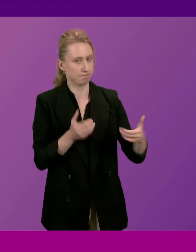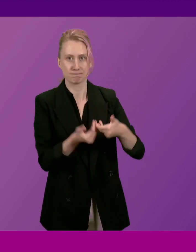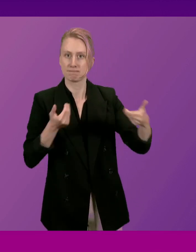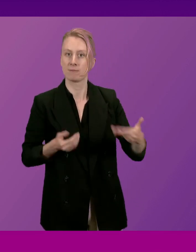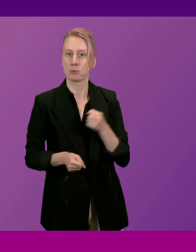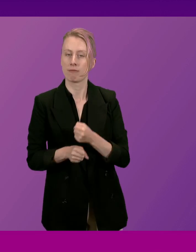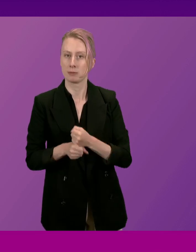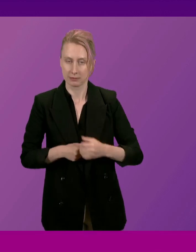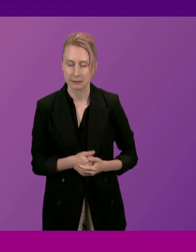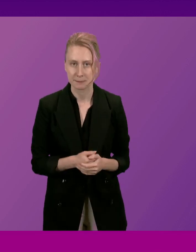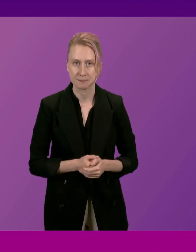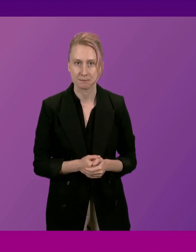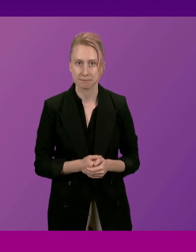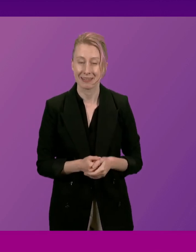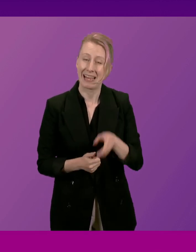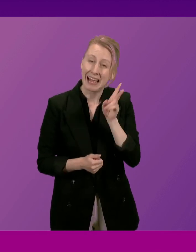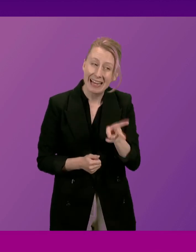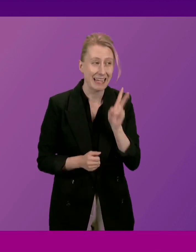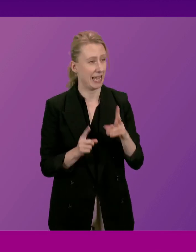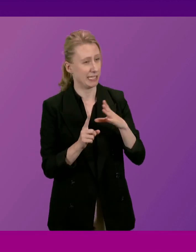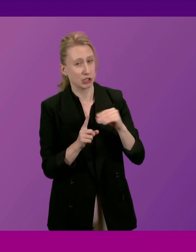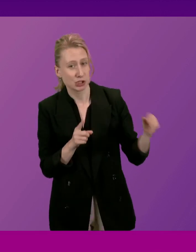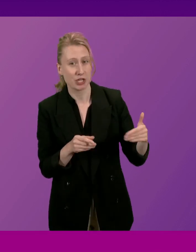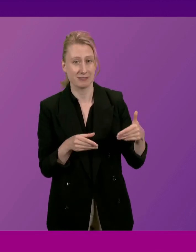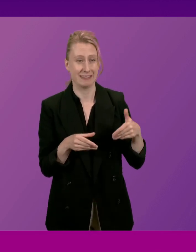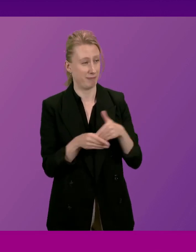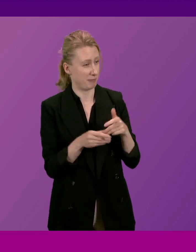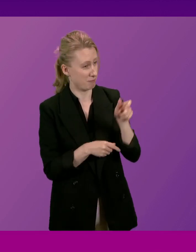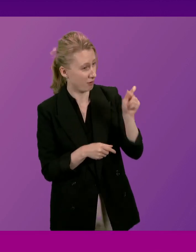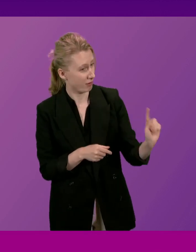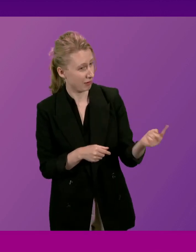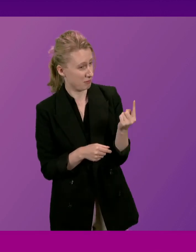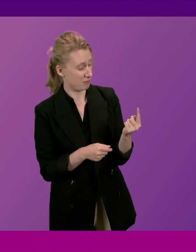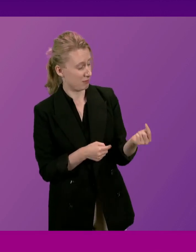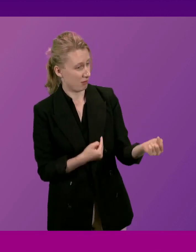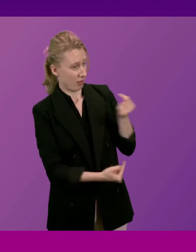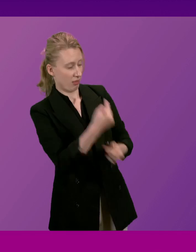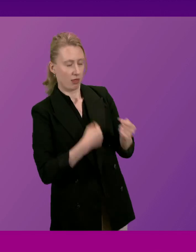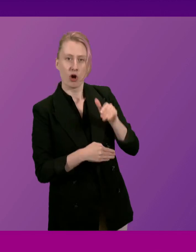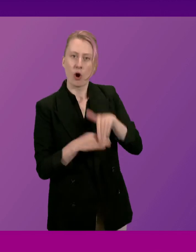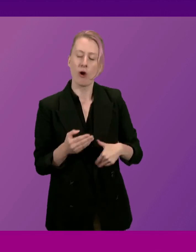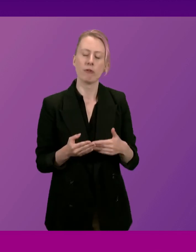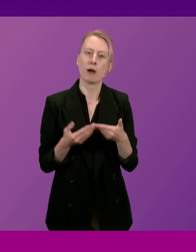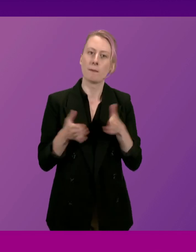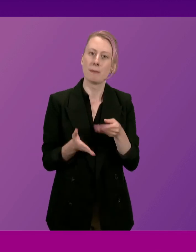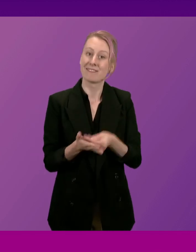Here we are again, with a Conservative member coming to the chamber and pressing me about the public finances. Graham Simpson, Liam Kerr’s